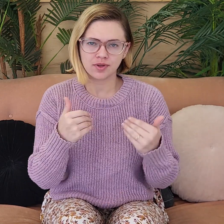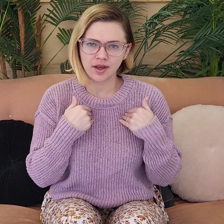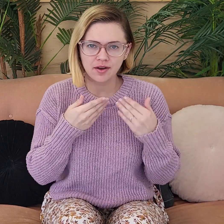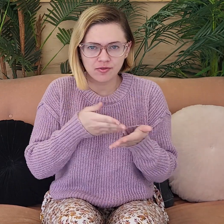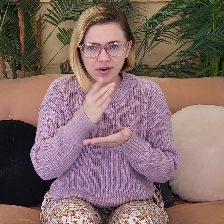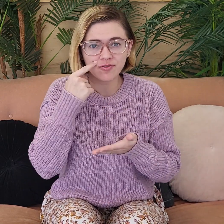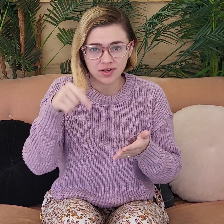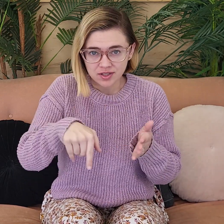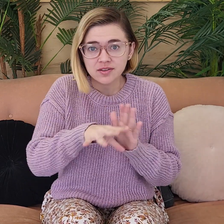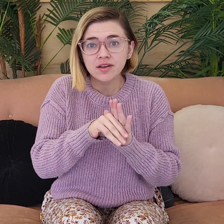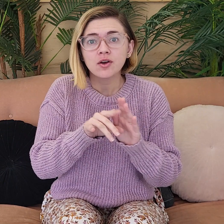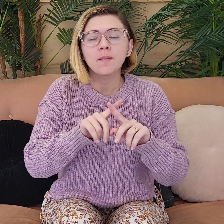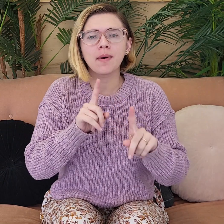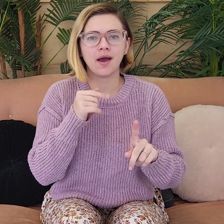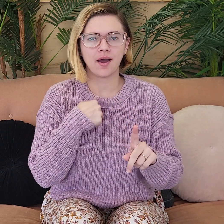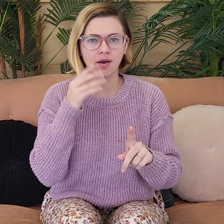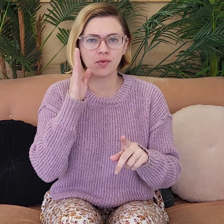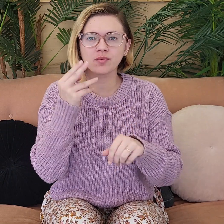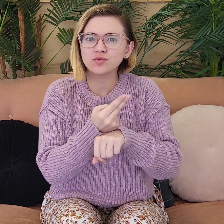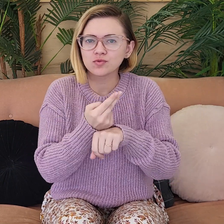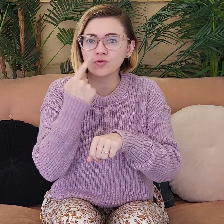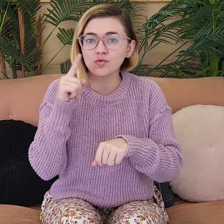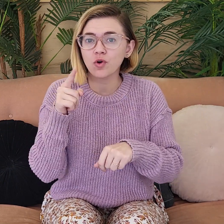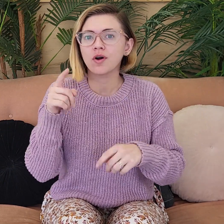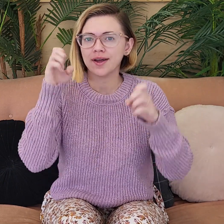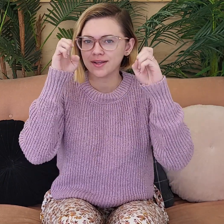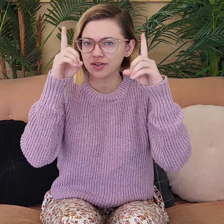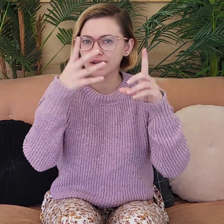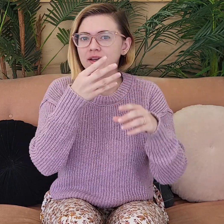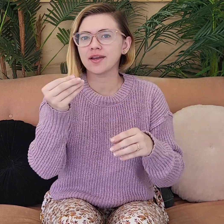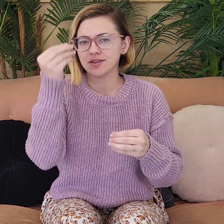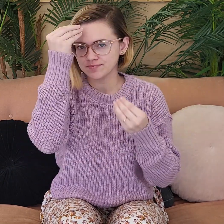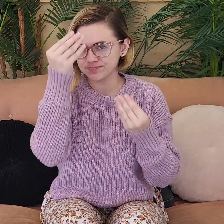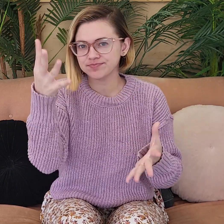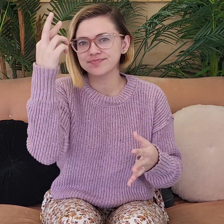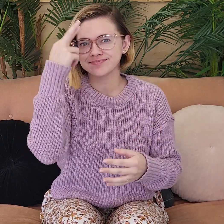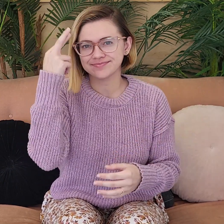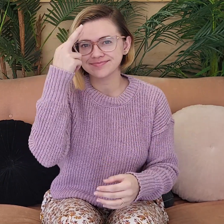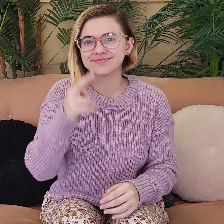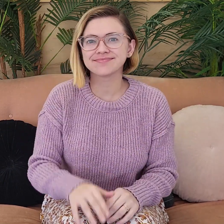do not own the rights for this video, but I'm going to be using it for educational and informational purposes.